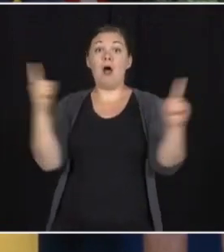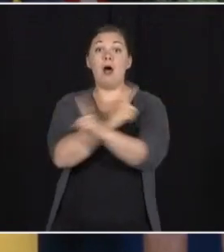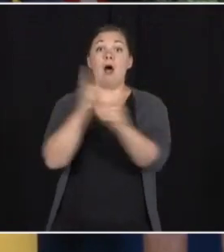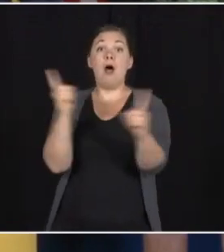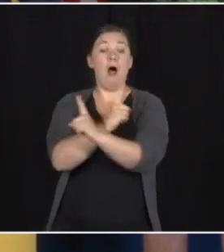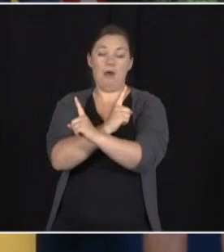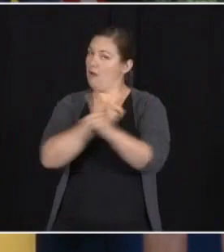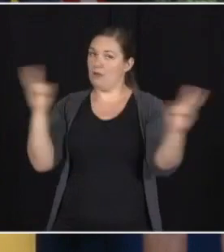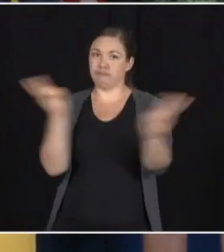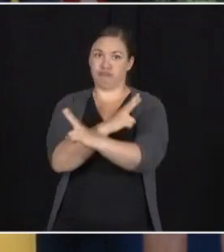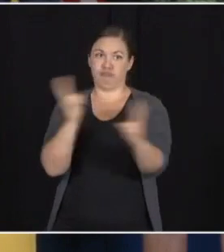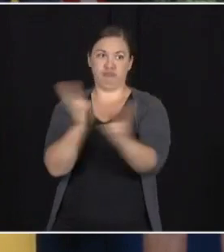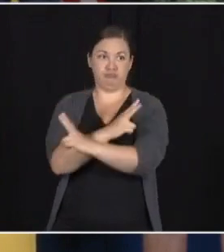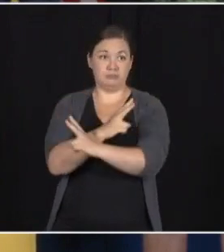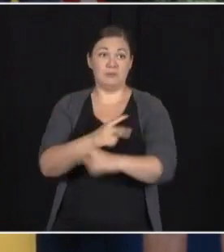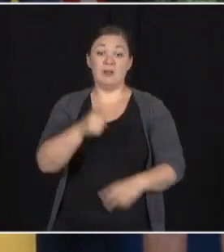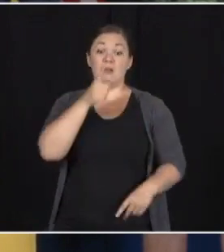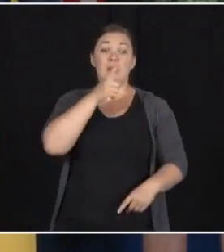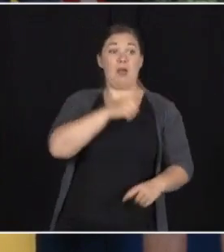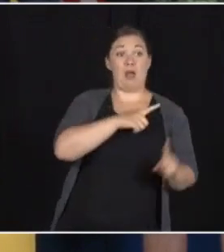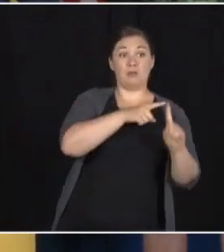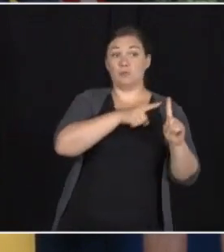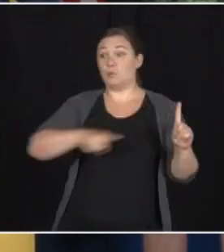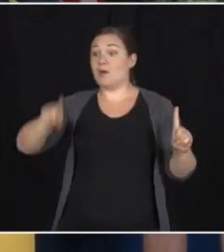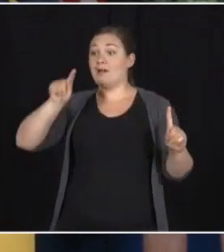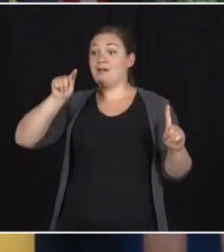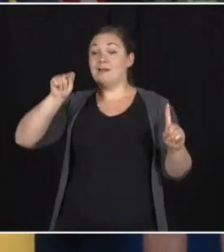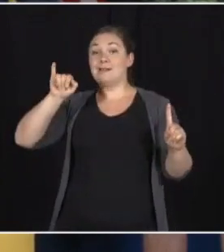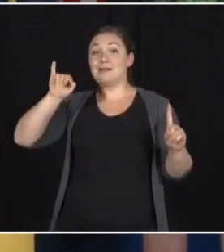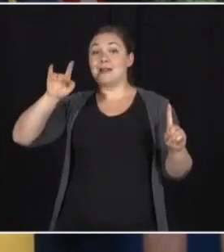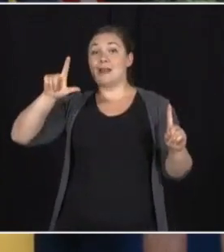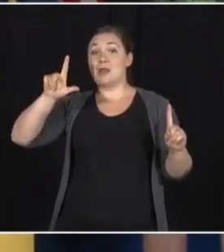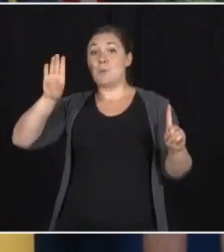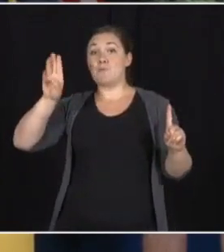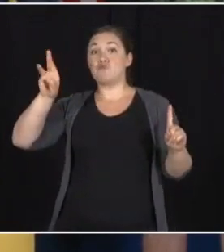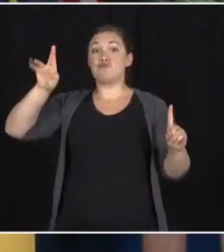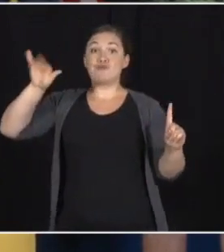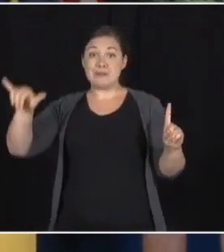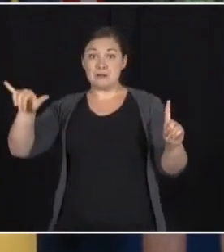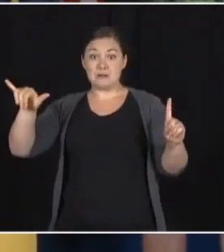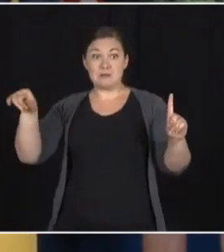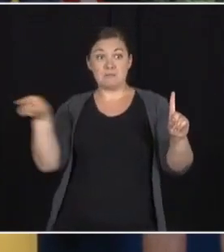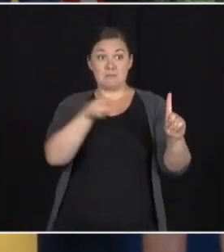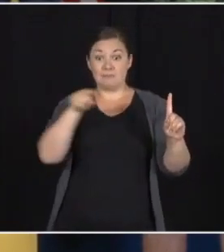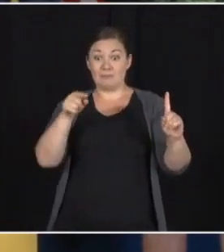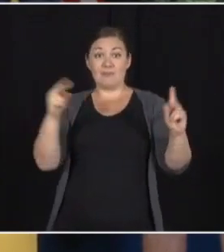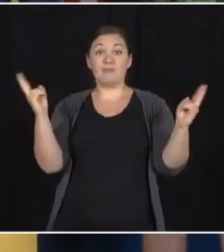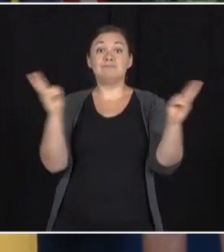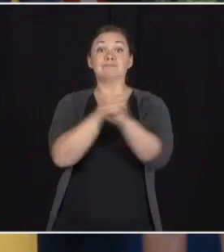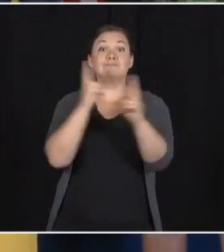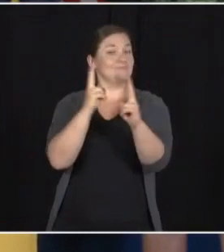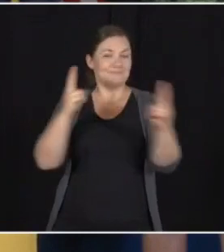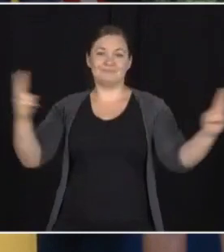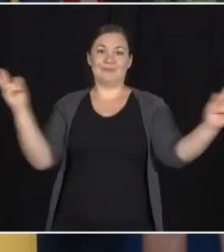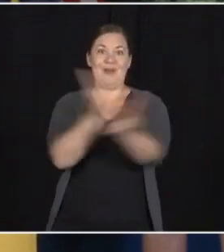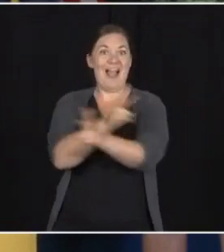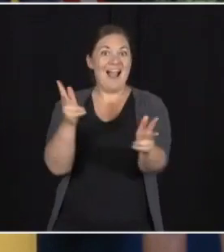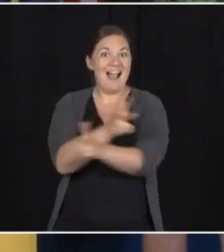And we are twinning the Garden City Skyway on the QEW going into St. Catharines.